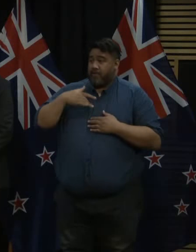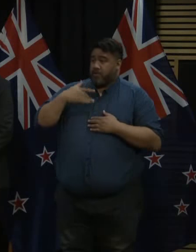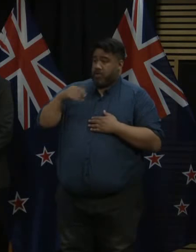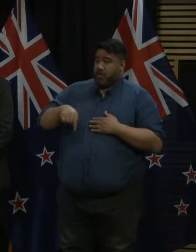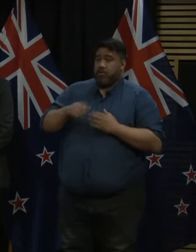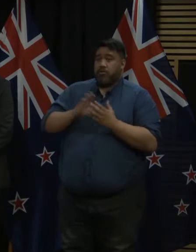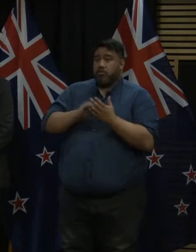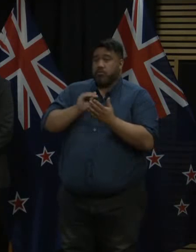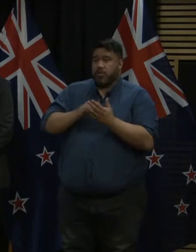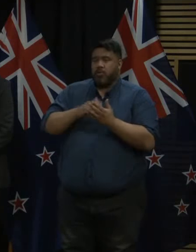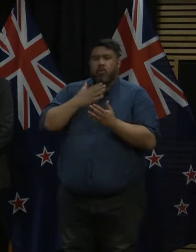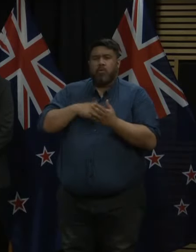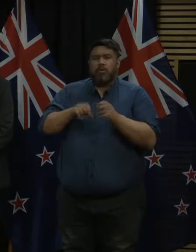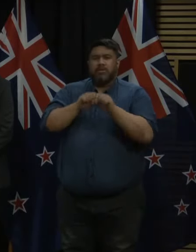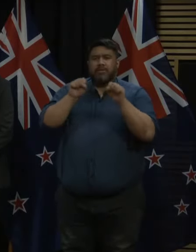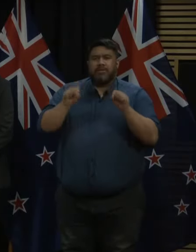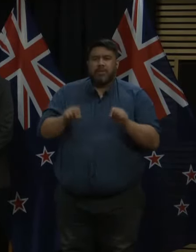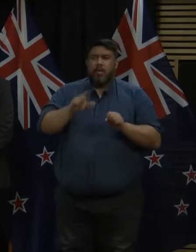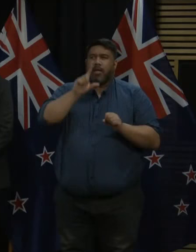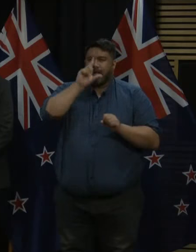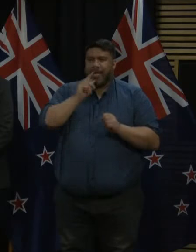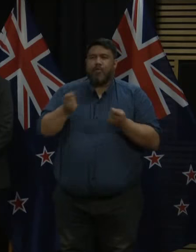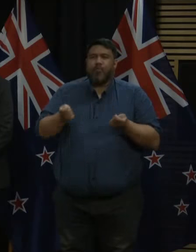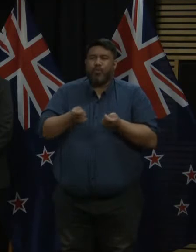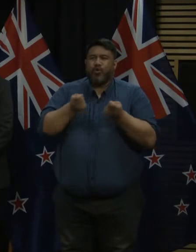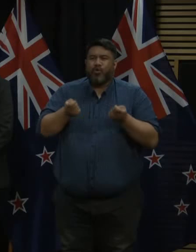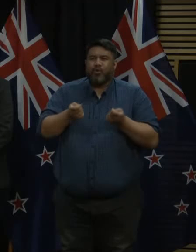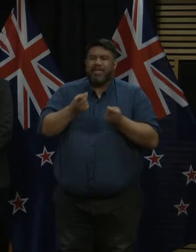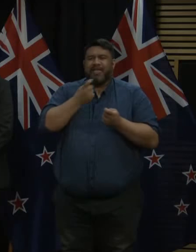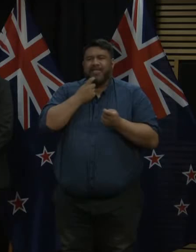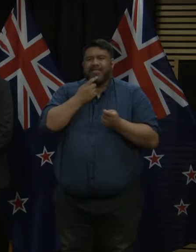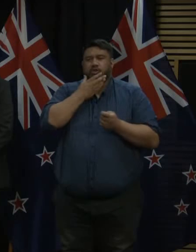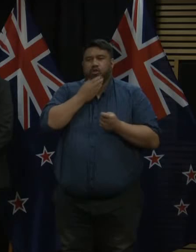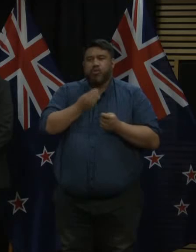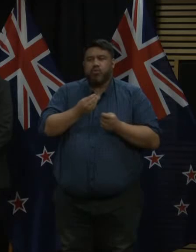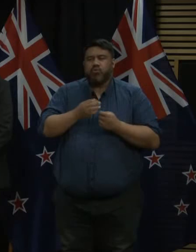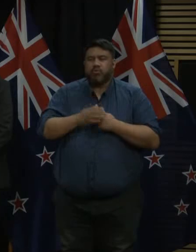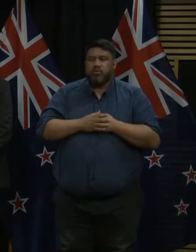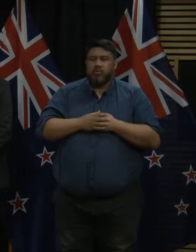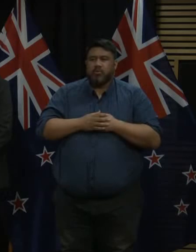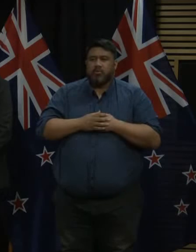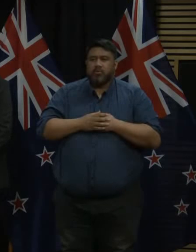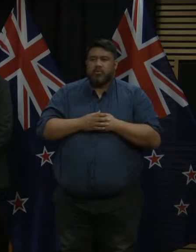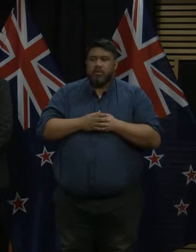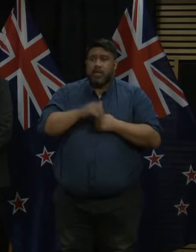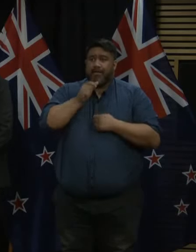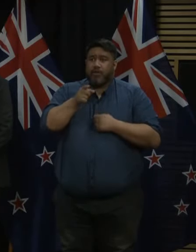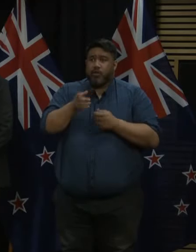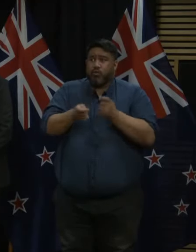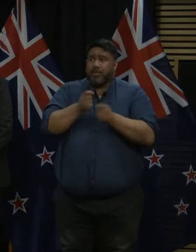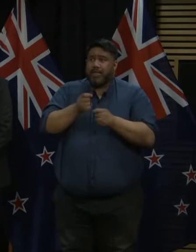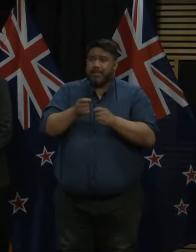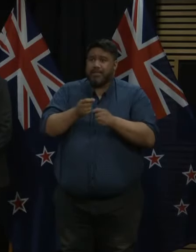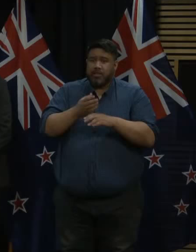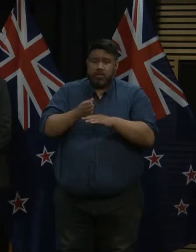to try and drive up vaccinations. Personally, I think we'll be